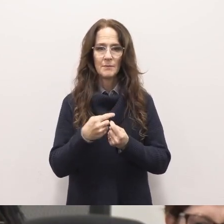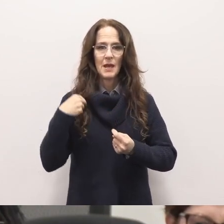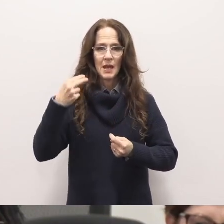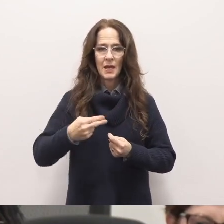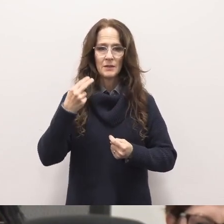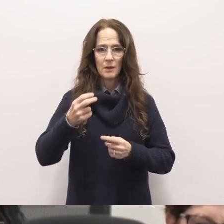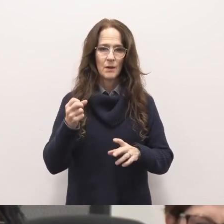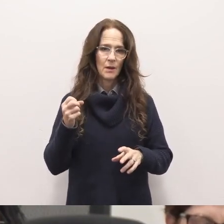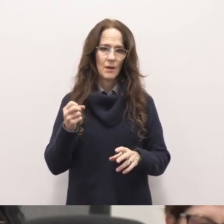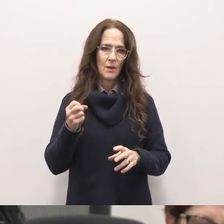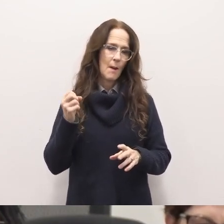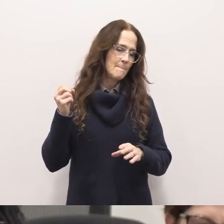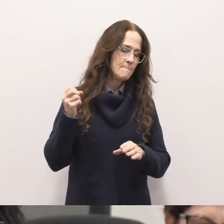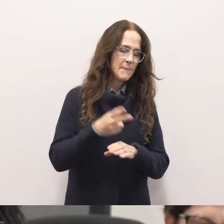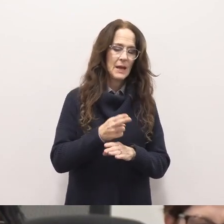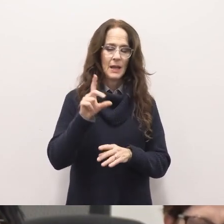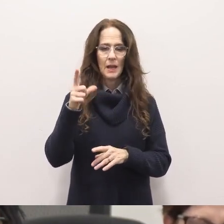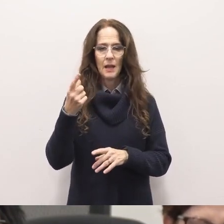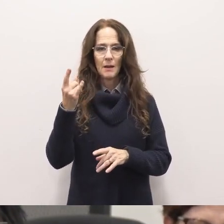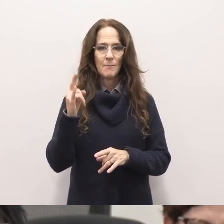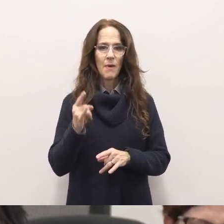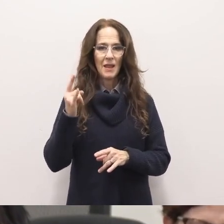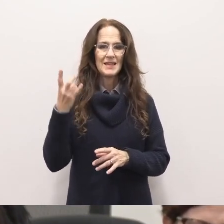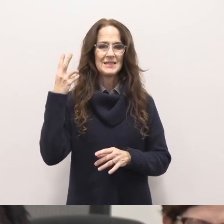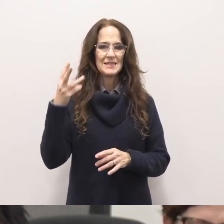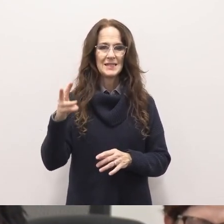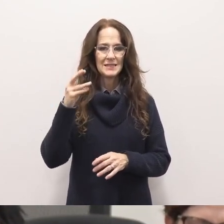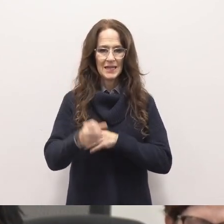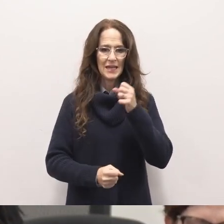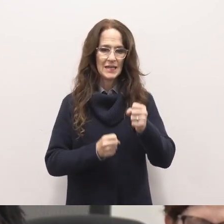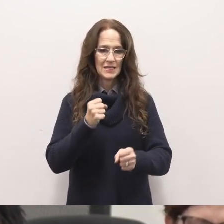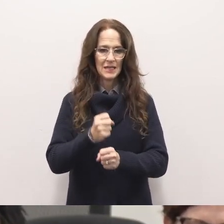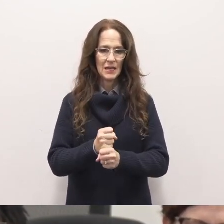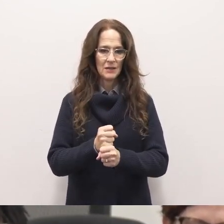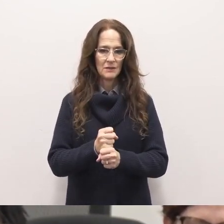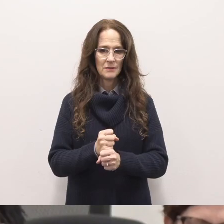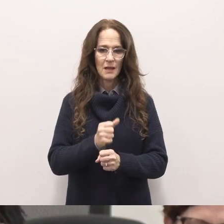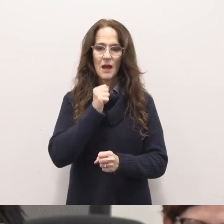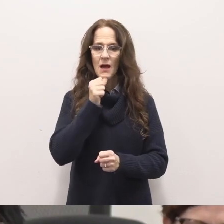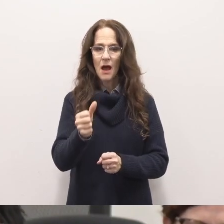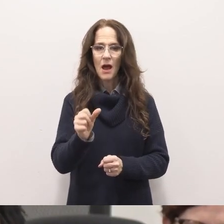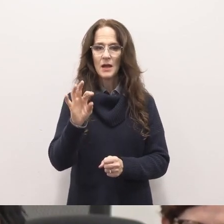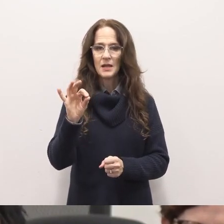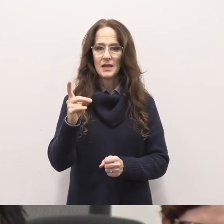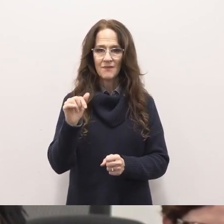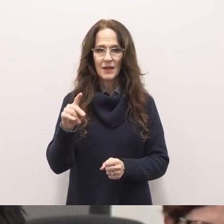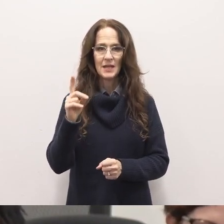by beating Poly for the first time in 16 years and completing undefeated season for the first time in 51 years.